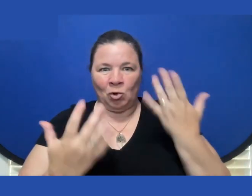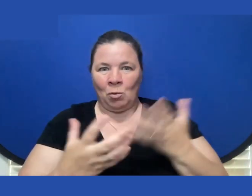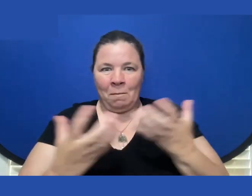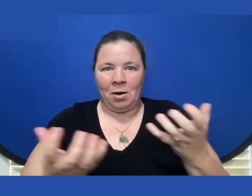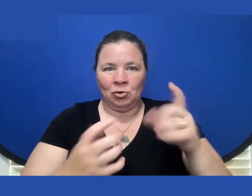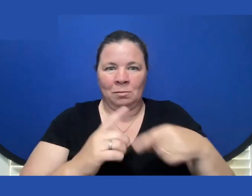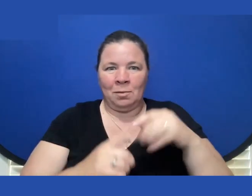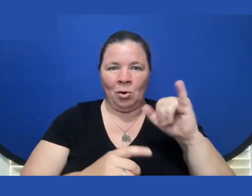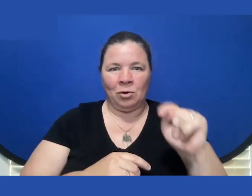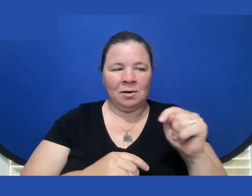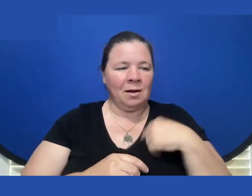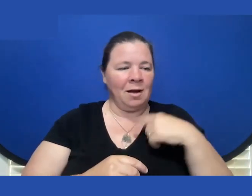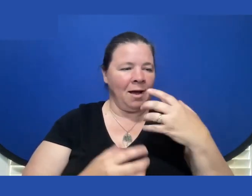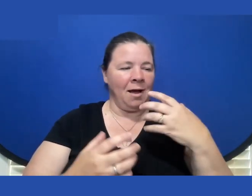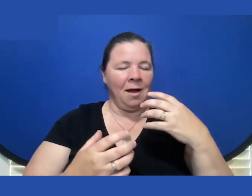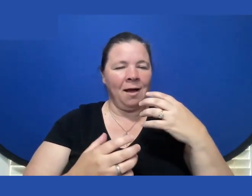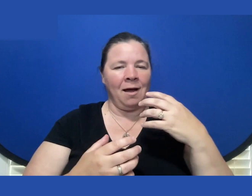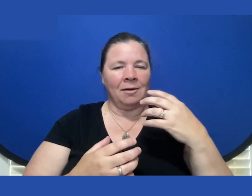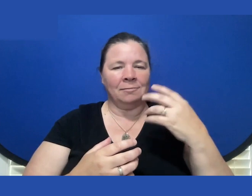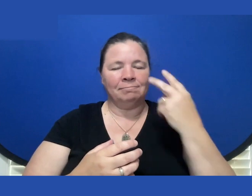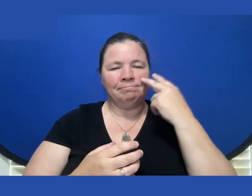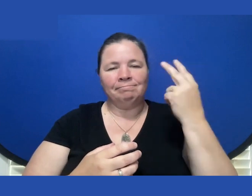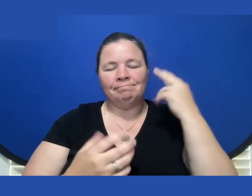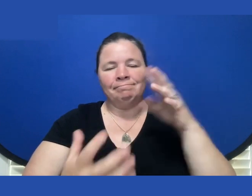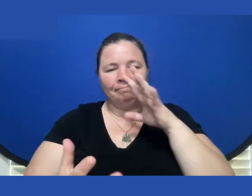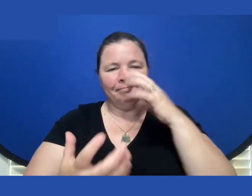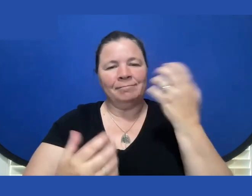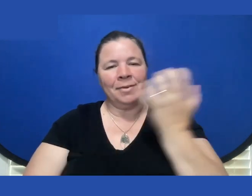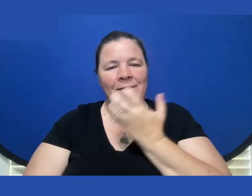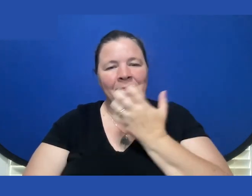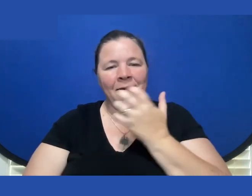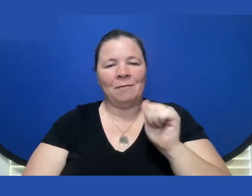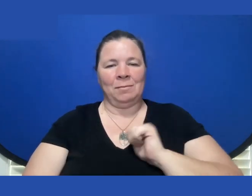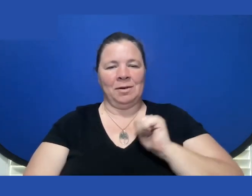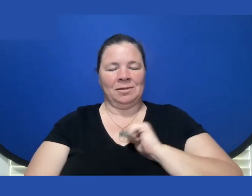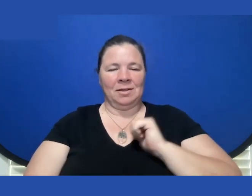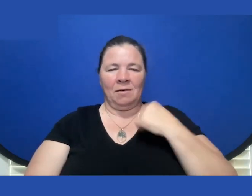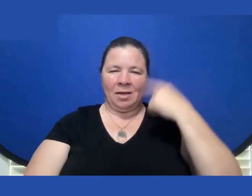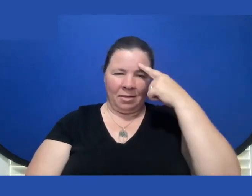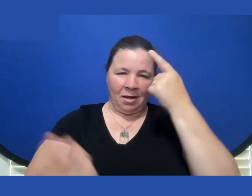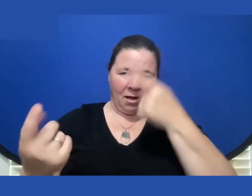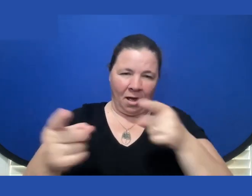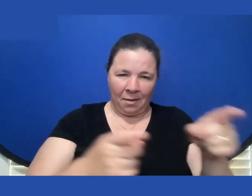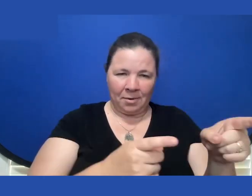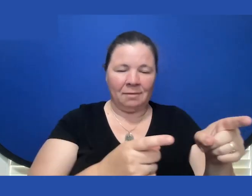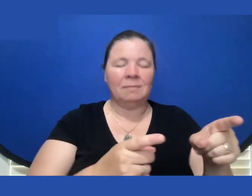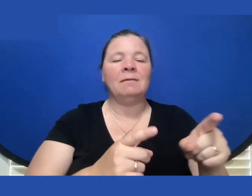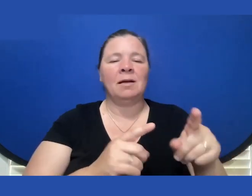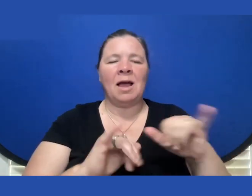And I laugh at myself now when I think about all the things I thought were happening, would happen, and actually how it did happen.